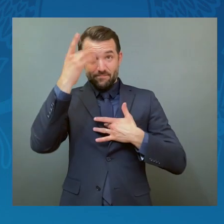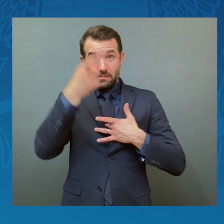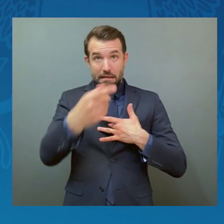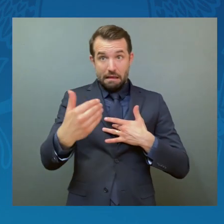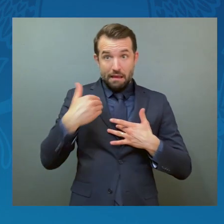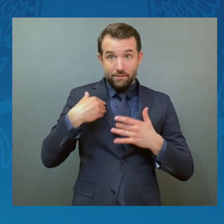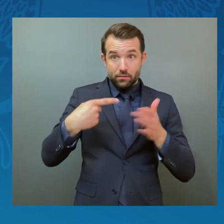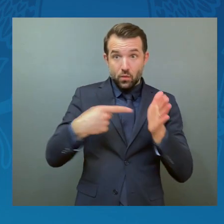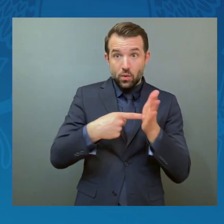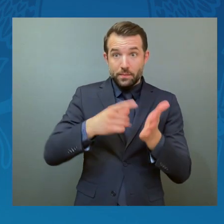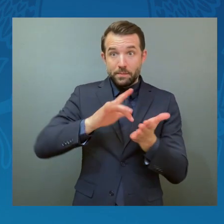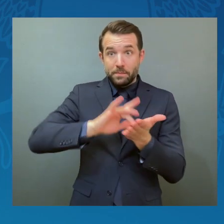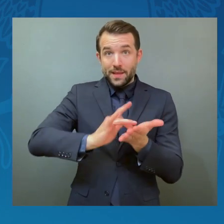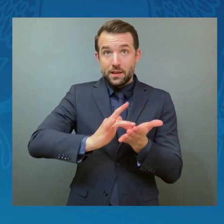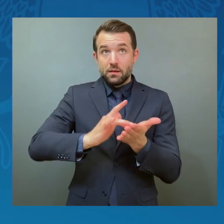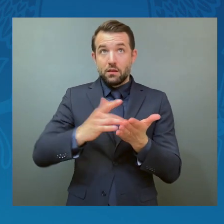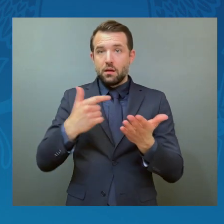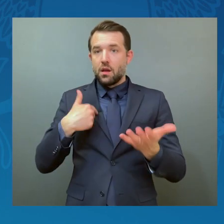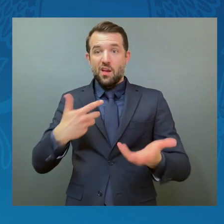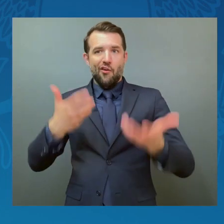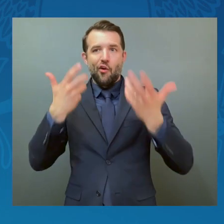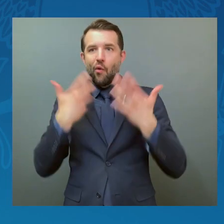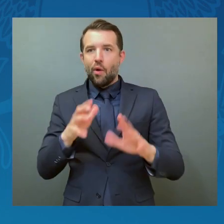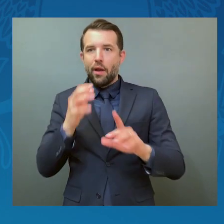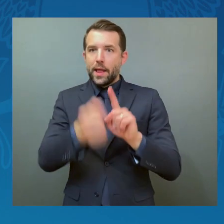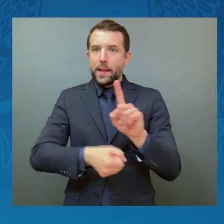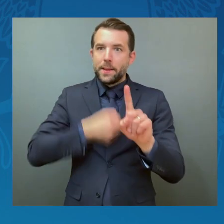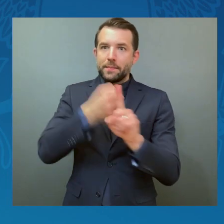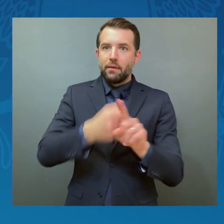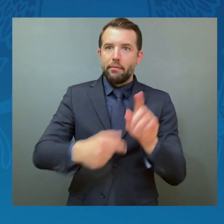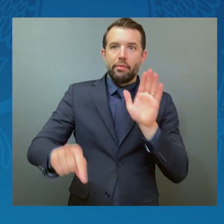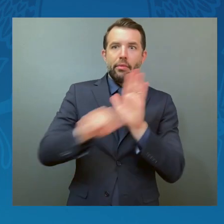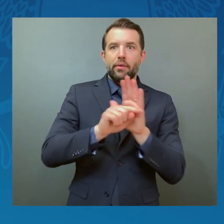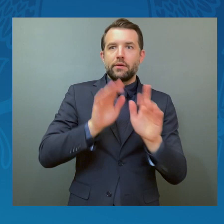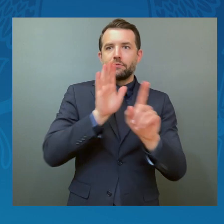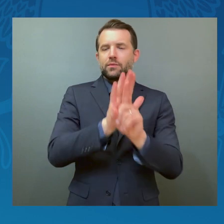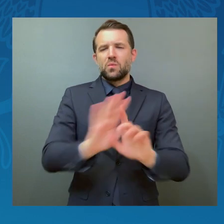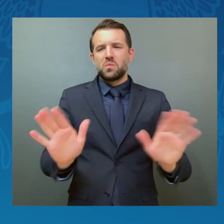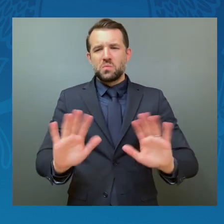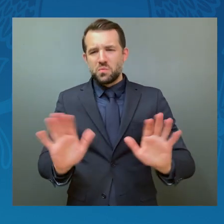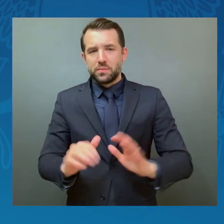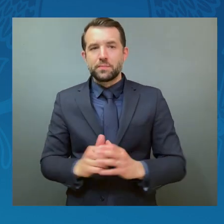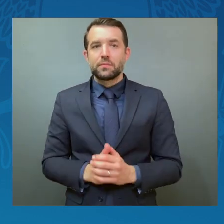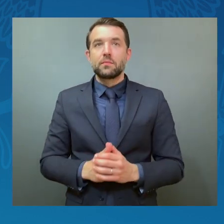We are looking at everything, including whether it's even appropriate for allegedly